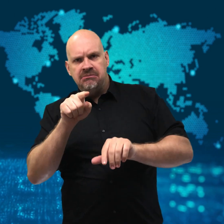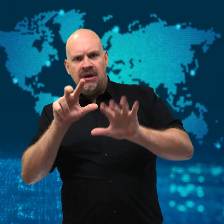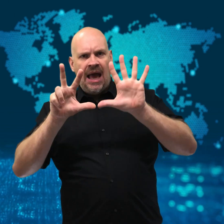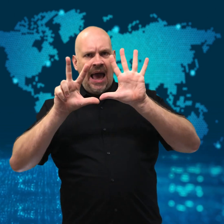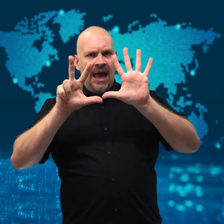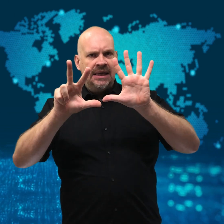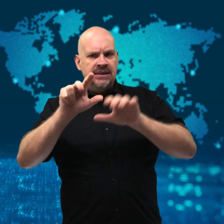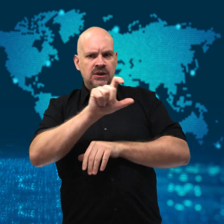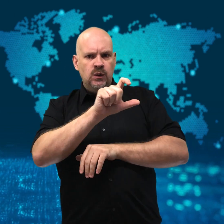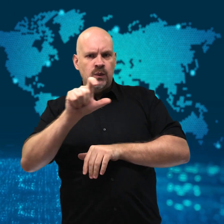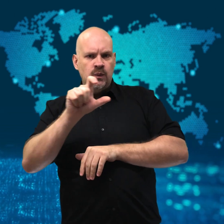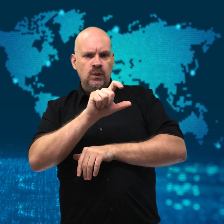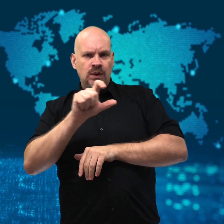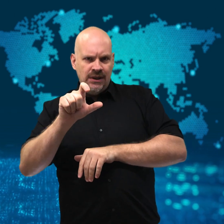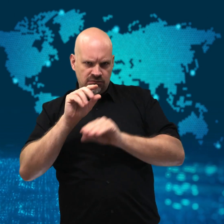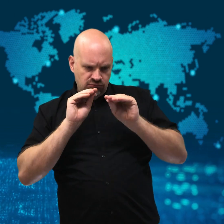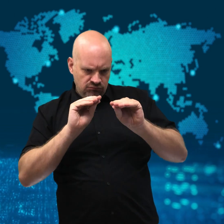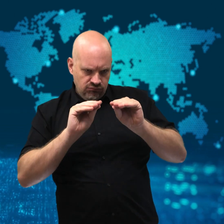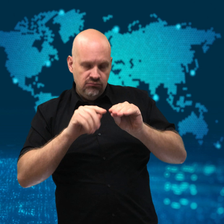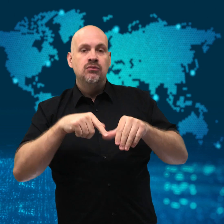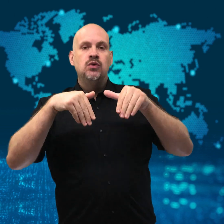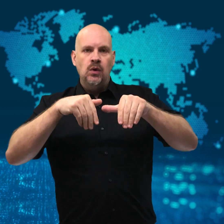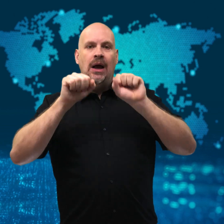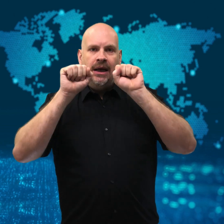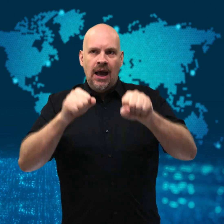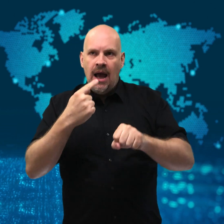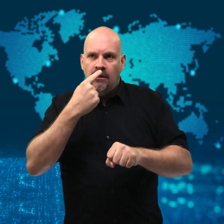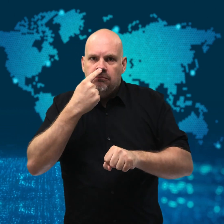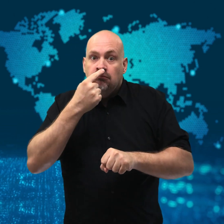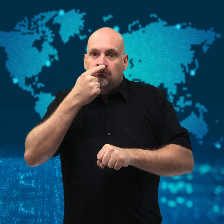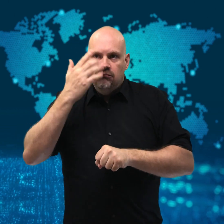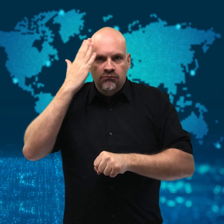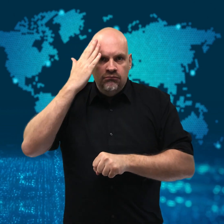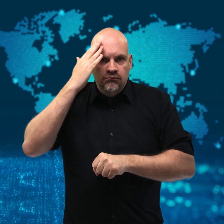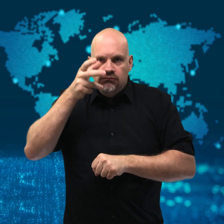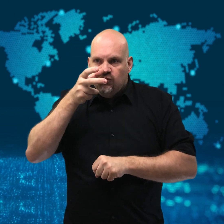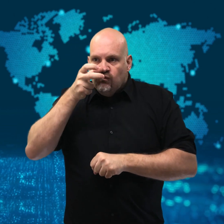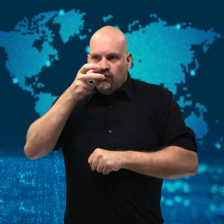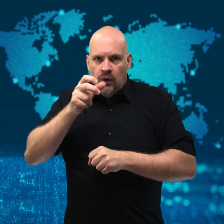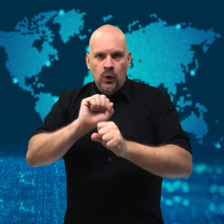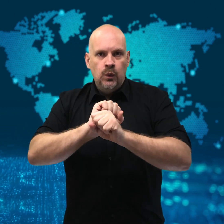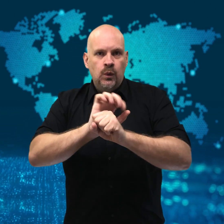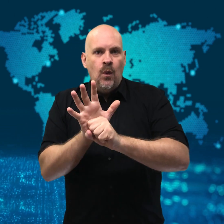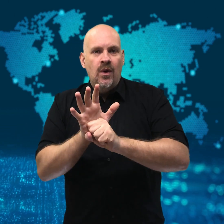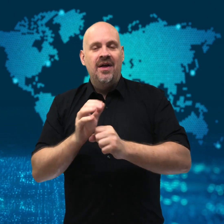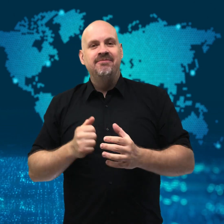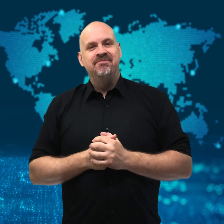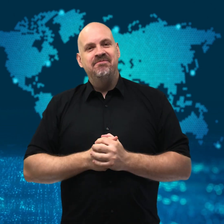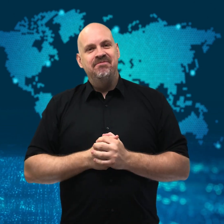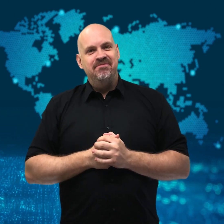special training, dogs could detect COVID-19.